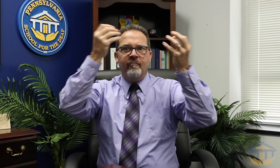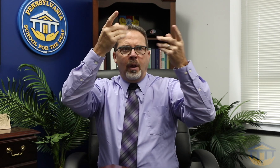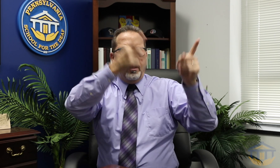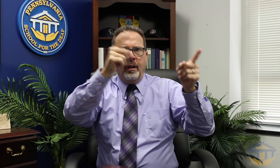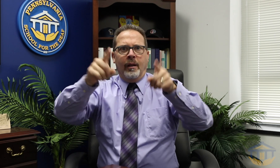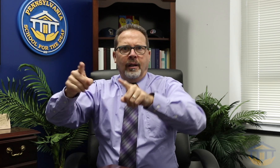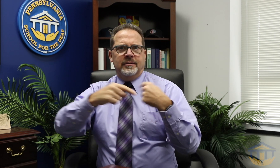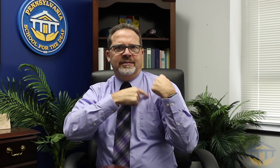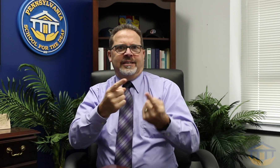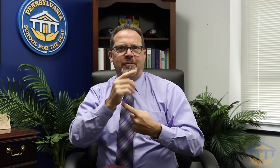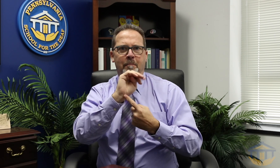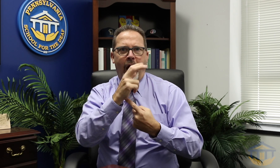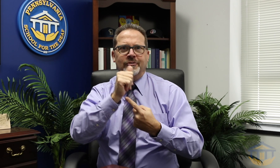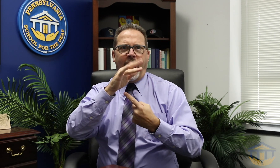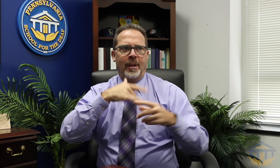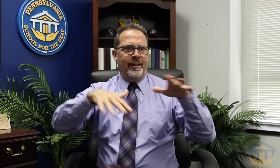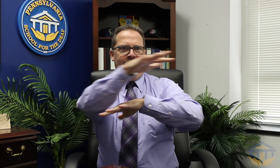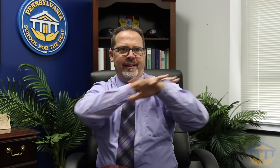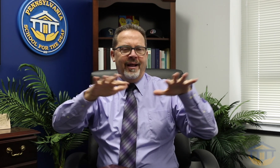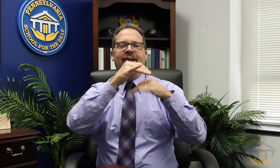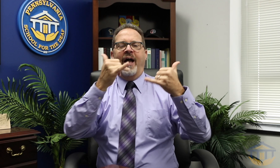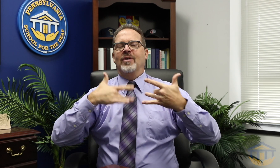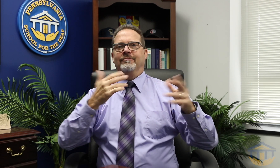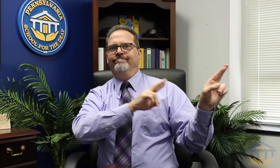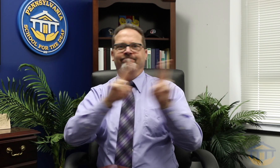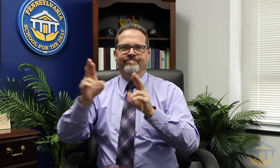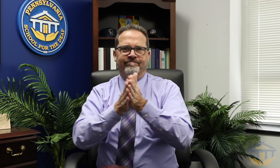the Deaf. So with the plans for all of that there was a lot going on for March and April.